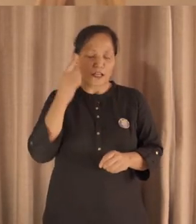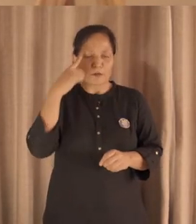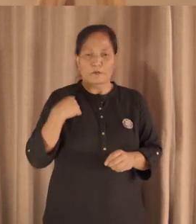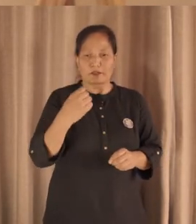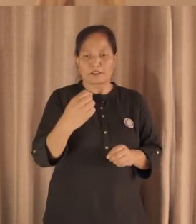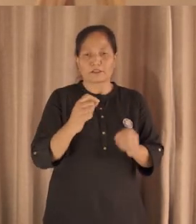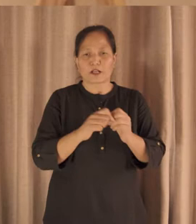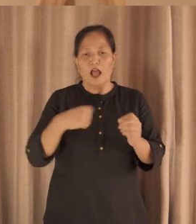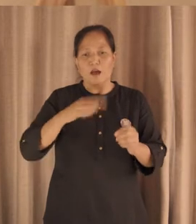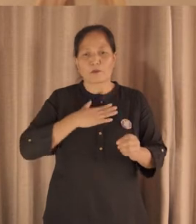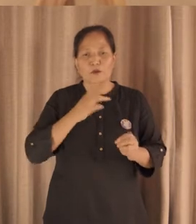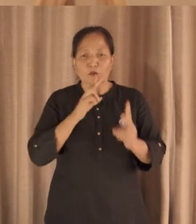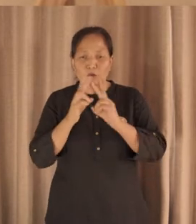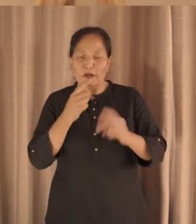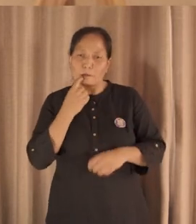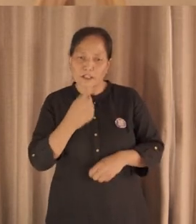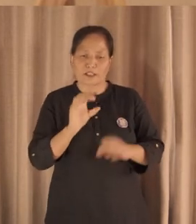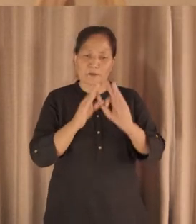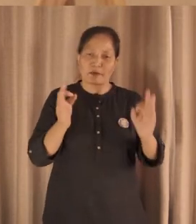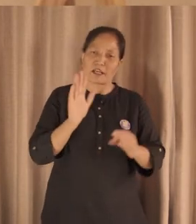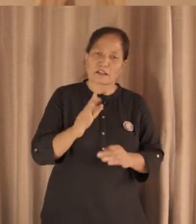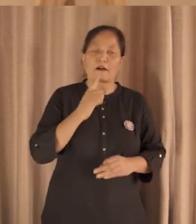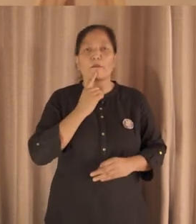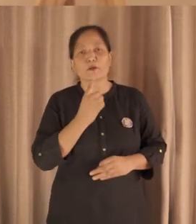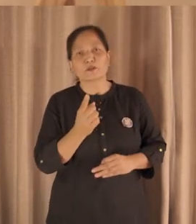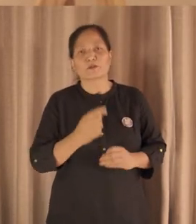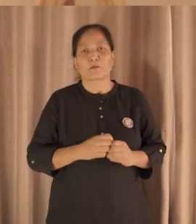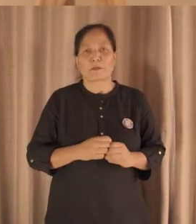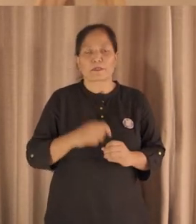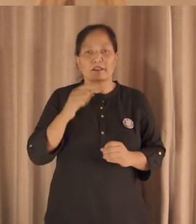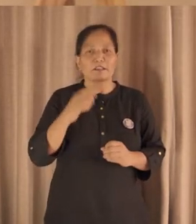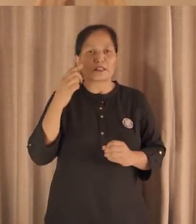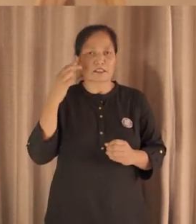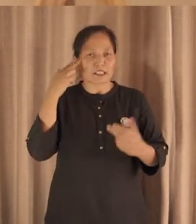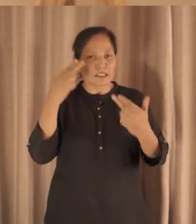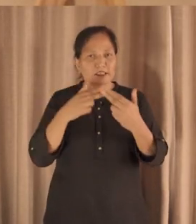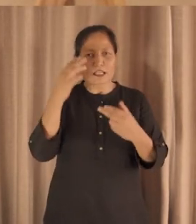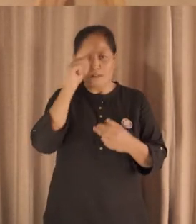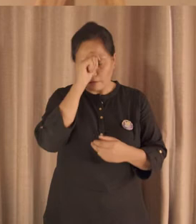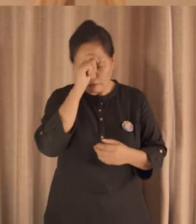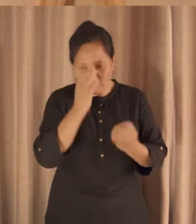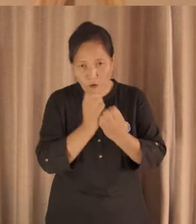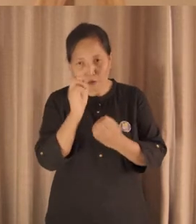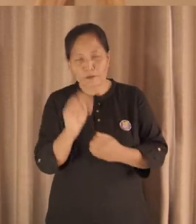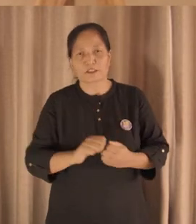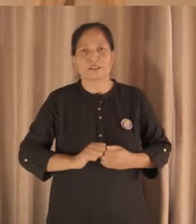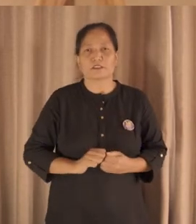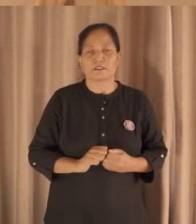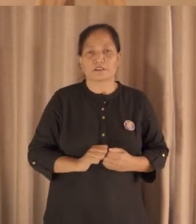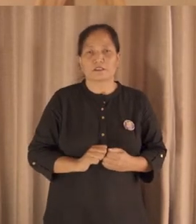agreement, some top leaders meet and discuss but it is their duty to represent the voices